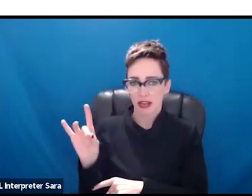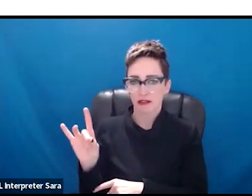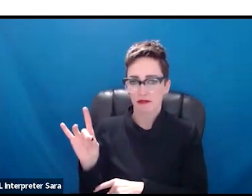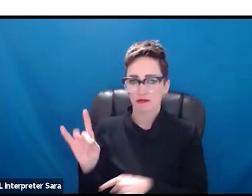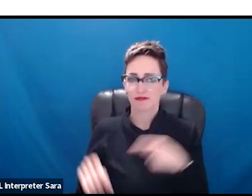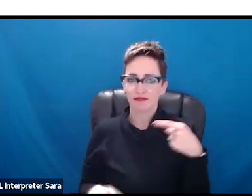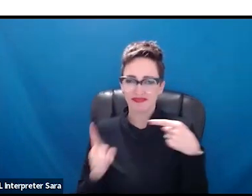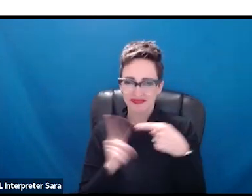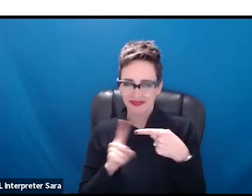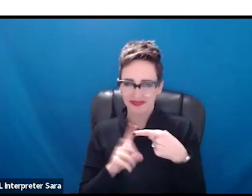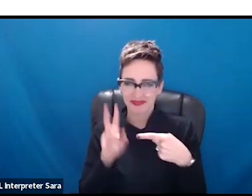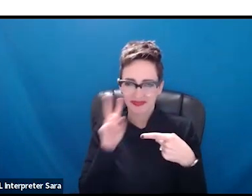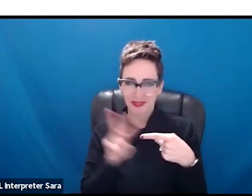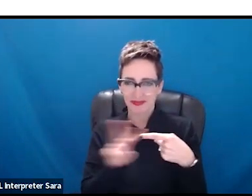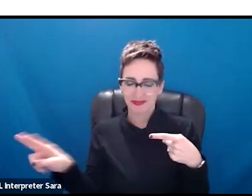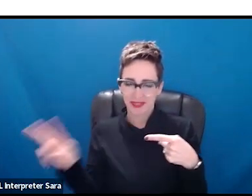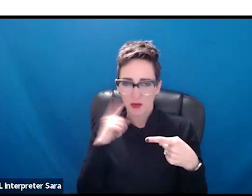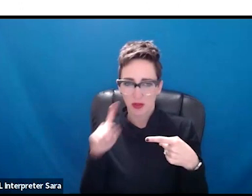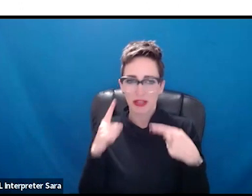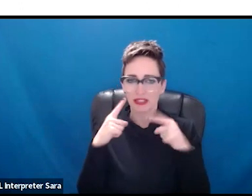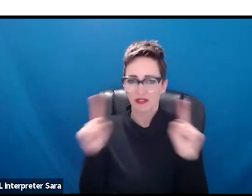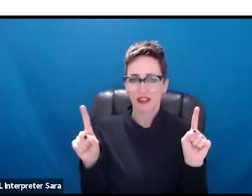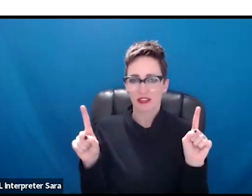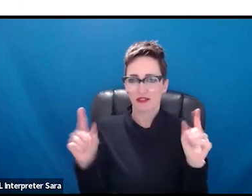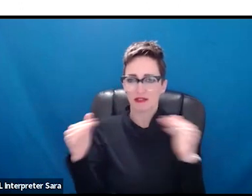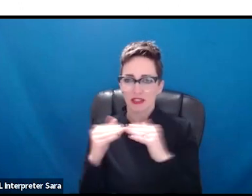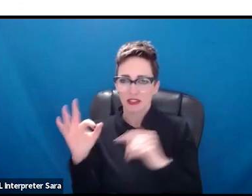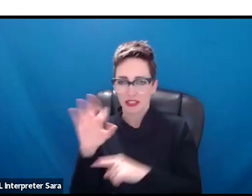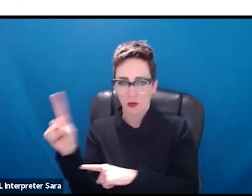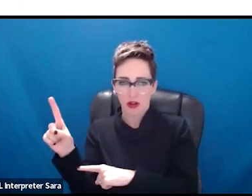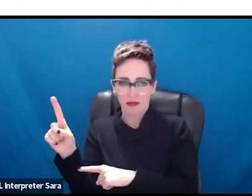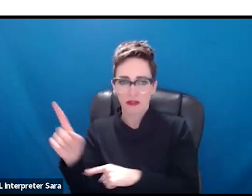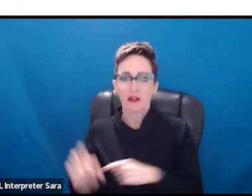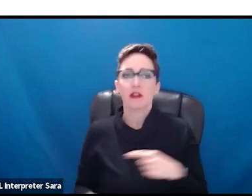as 911 has been for physical health. That the combination of 988 and Crisis Now